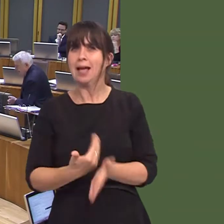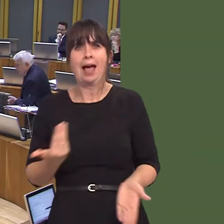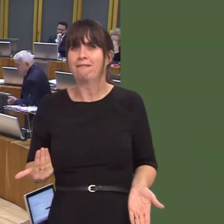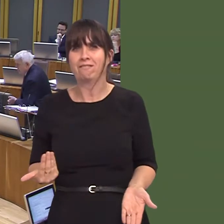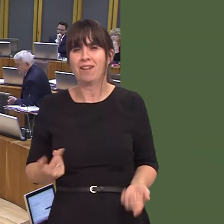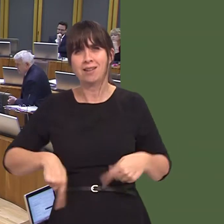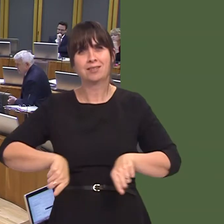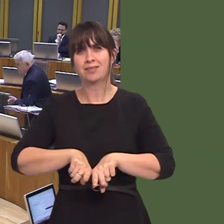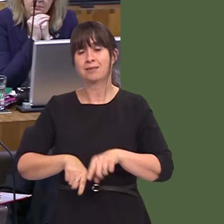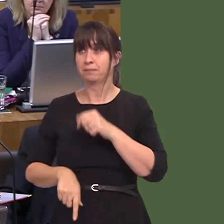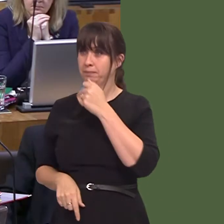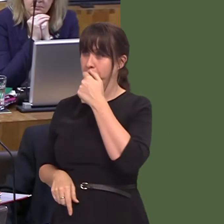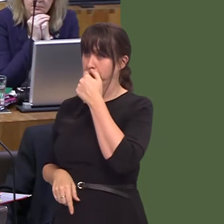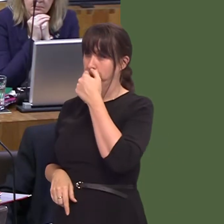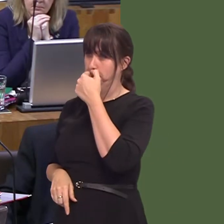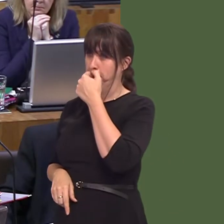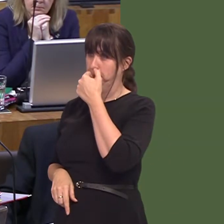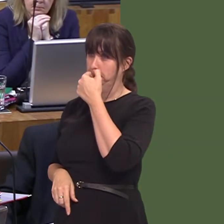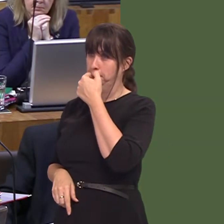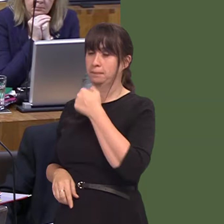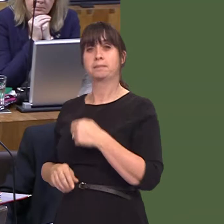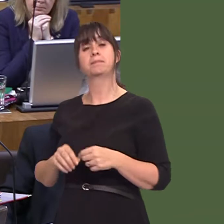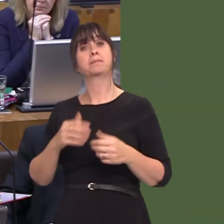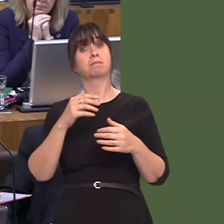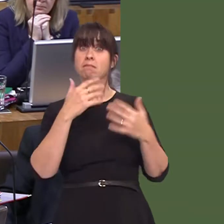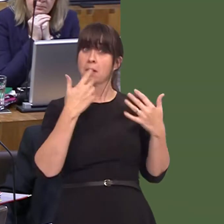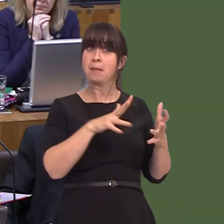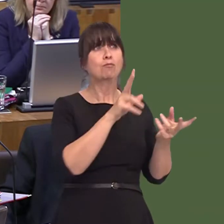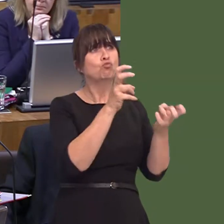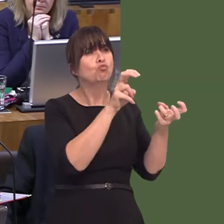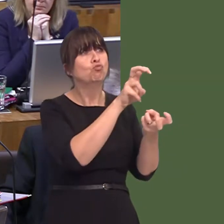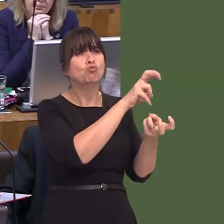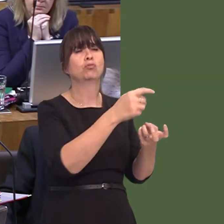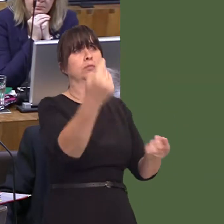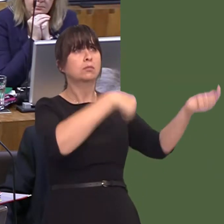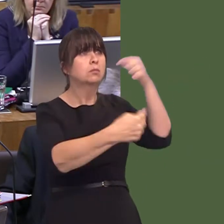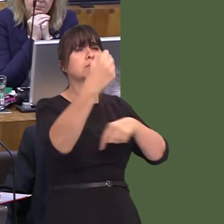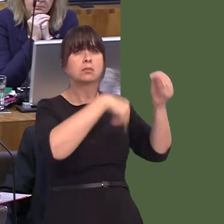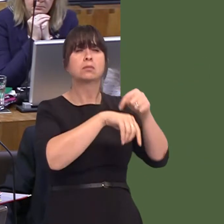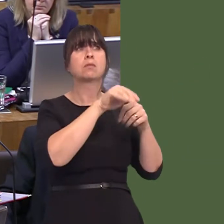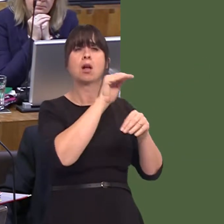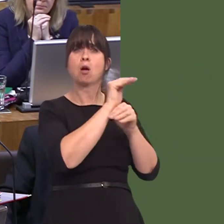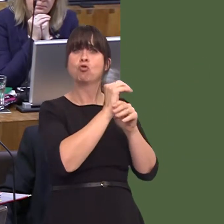It is right to say that we have been very successful in attracting foreign direct investment and many, many thousands of people in Wales are employed by companies outside Wales.